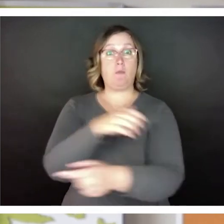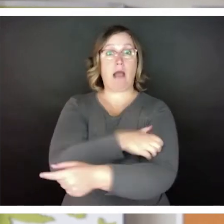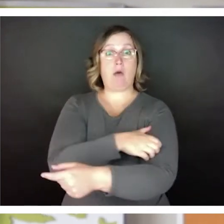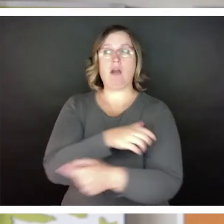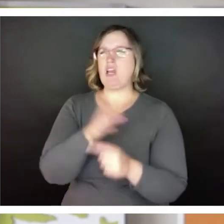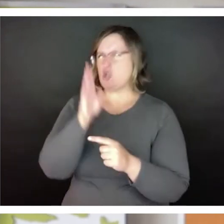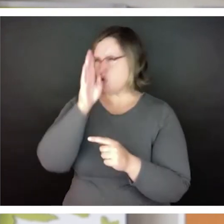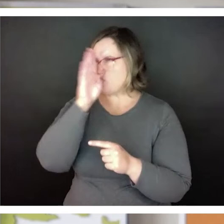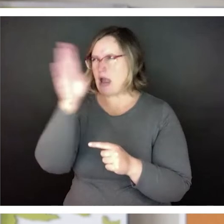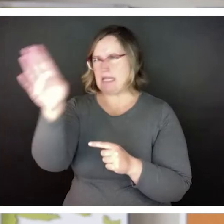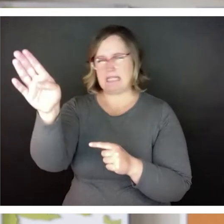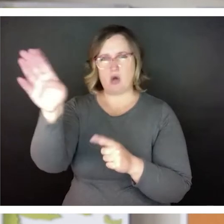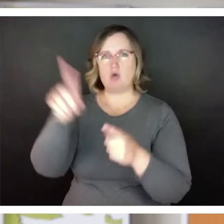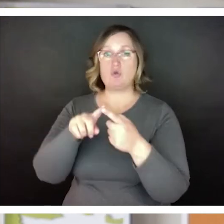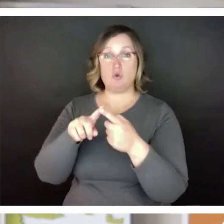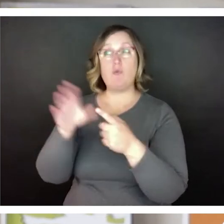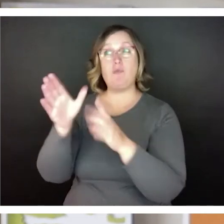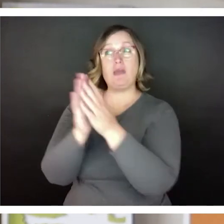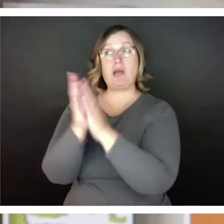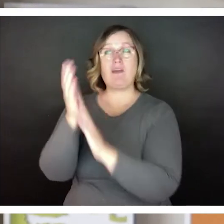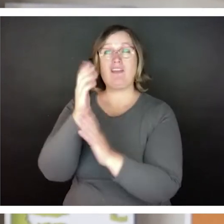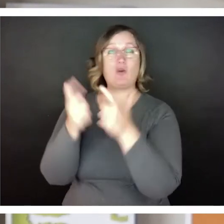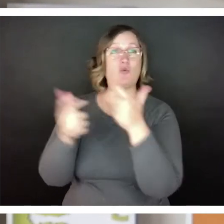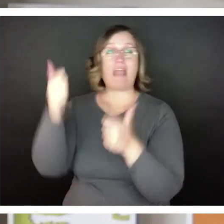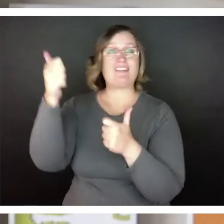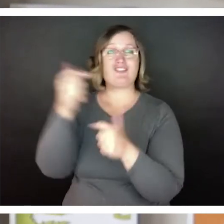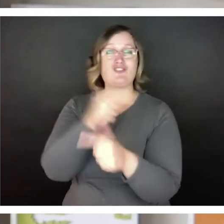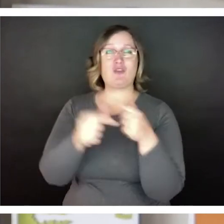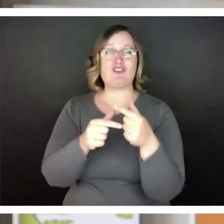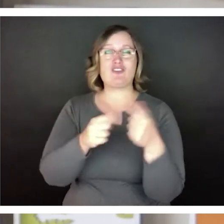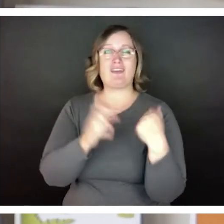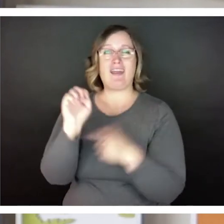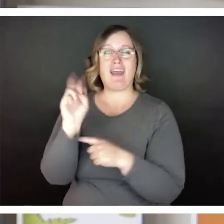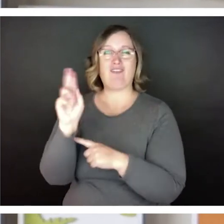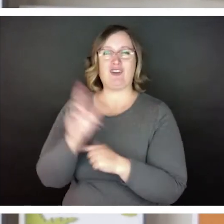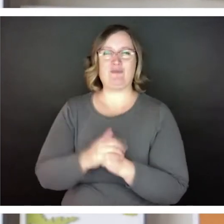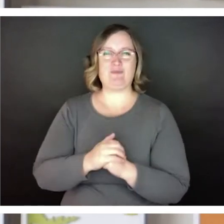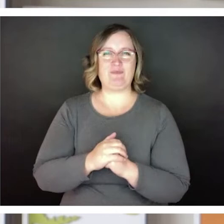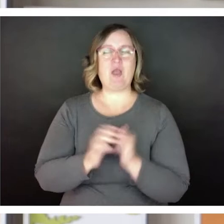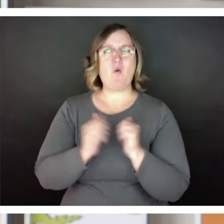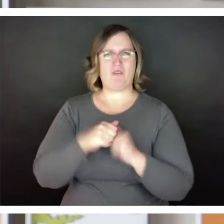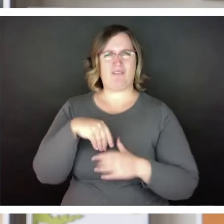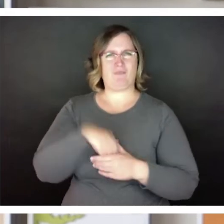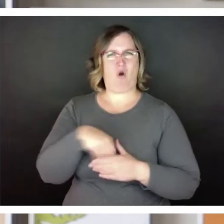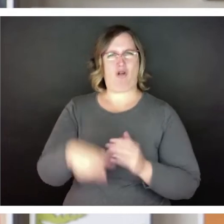as an arrow toward becoming the greatest generation ever. With moral courage and vision and truth-telling,